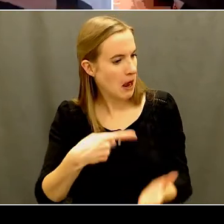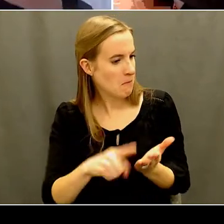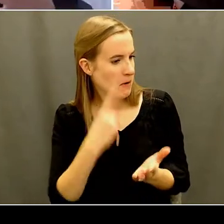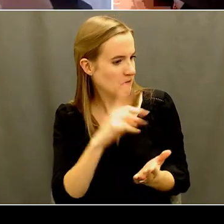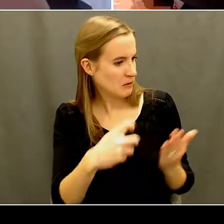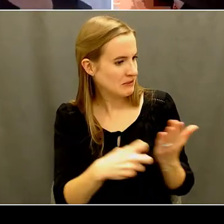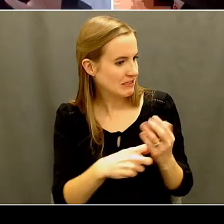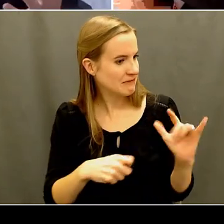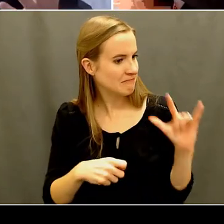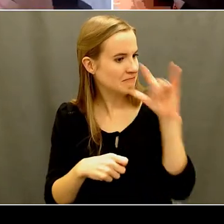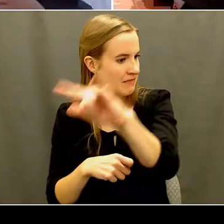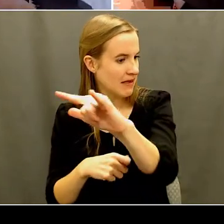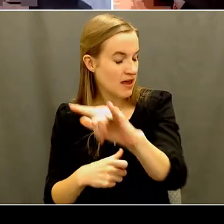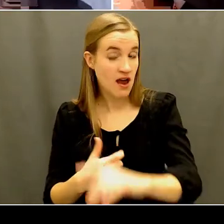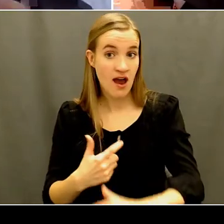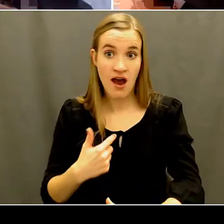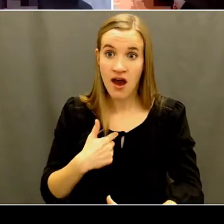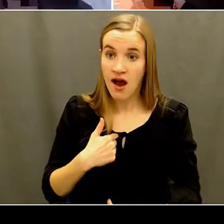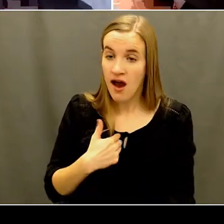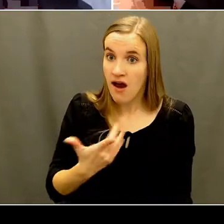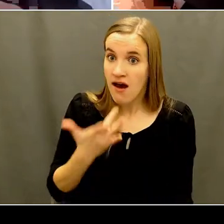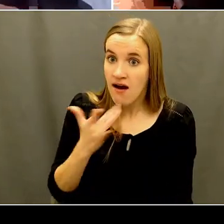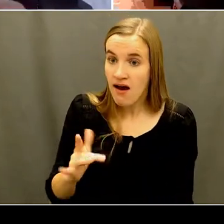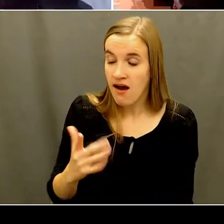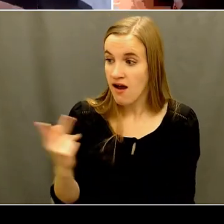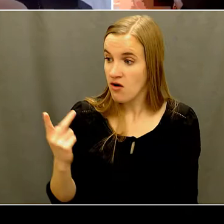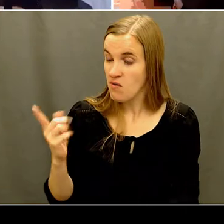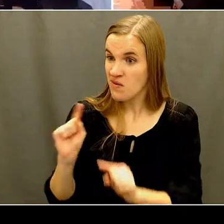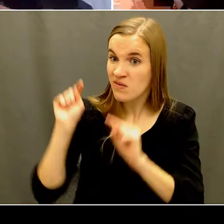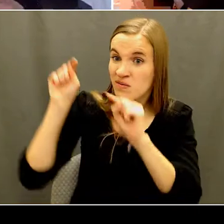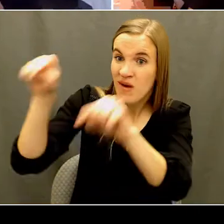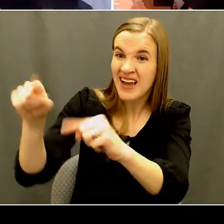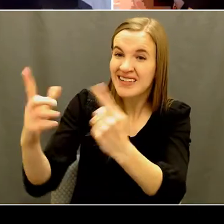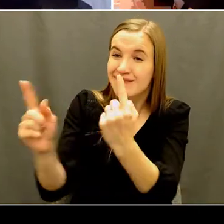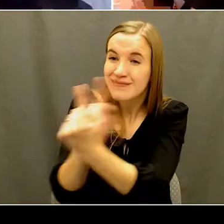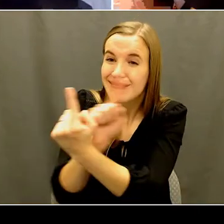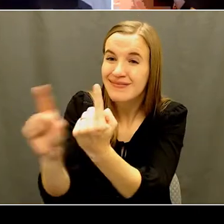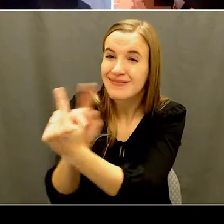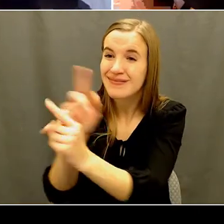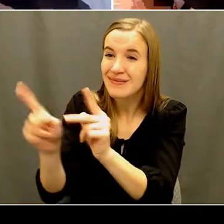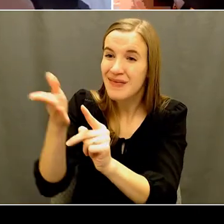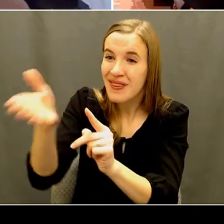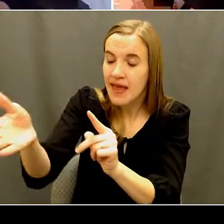I met Jennifer Kemp who was the first adult woman with cerebral palsy that I